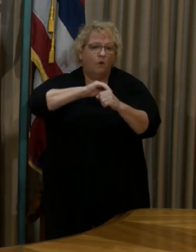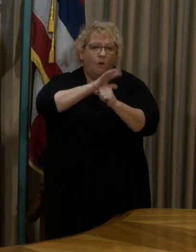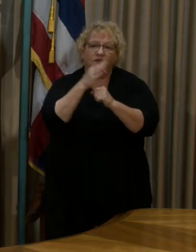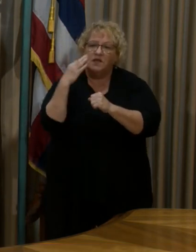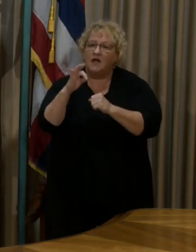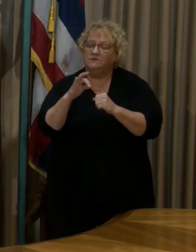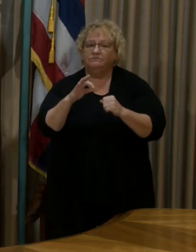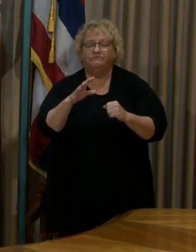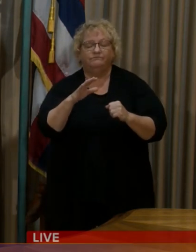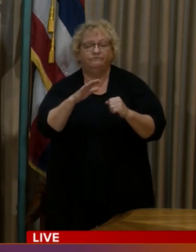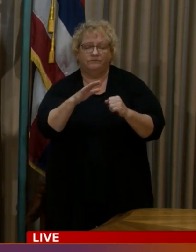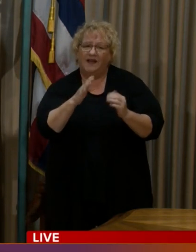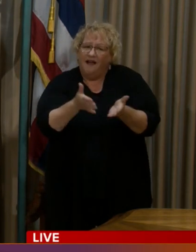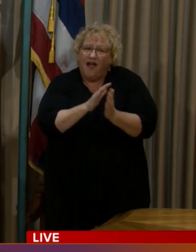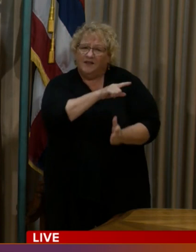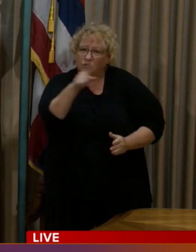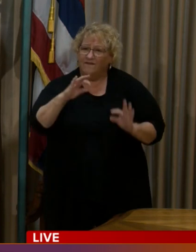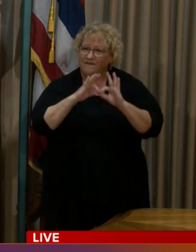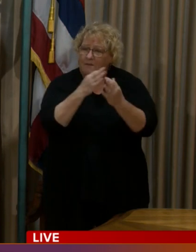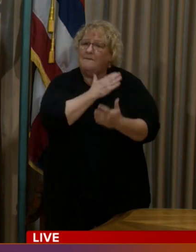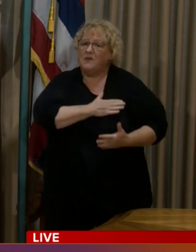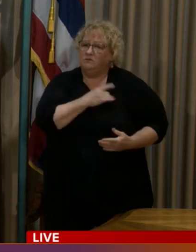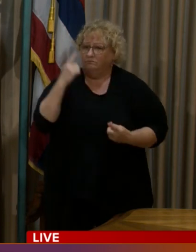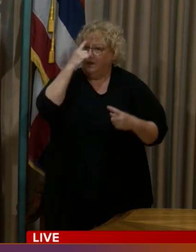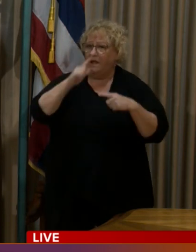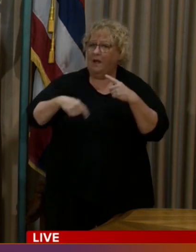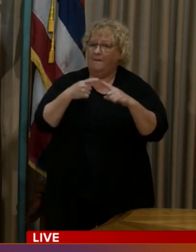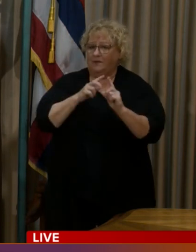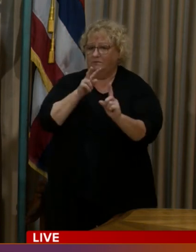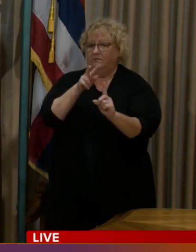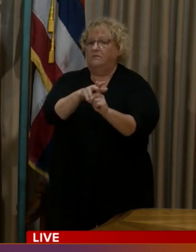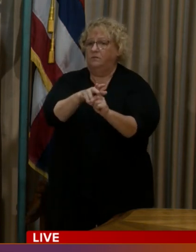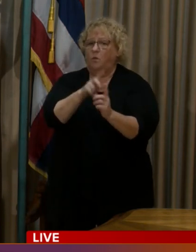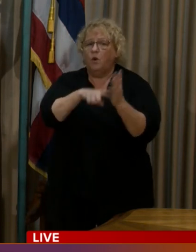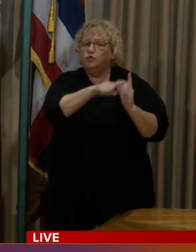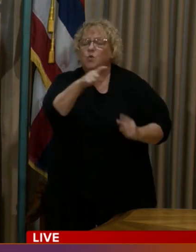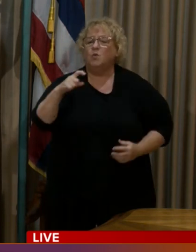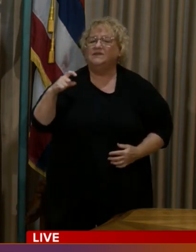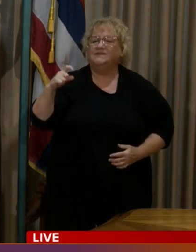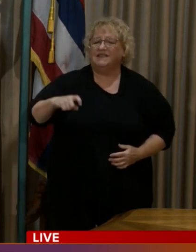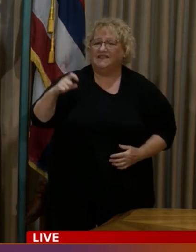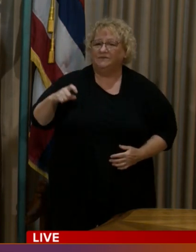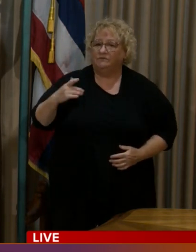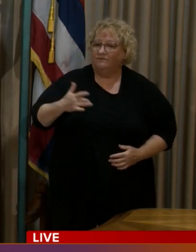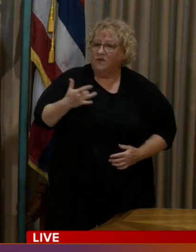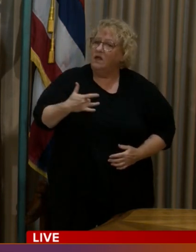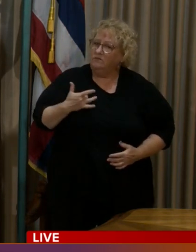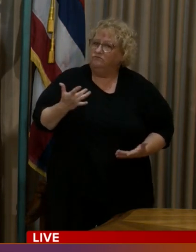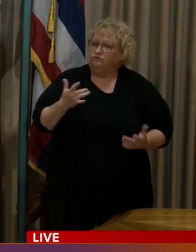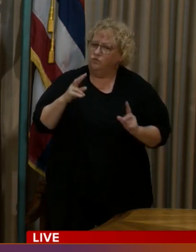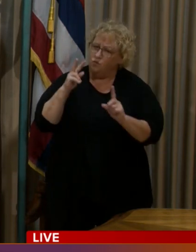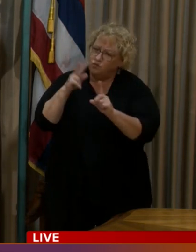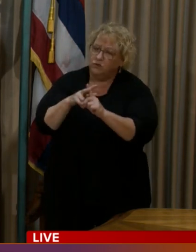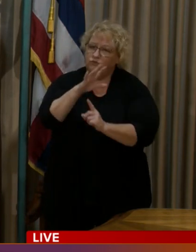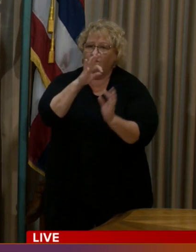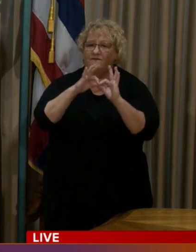2020 AND I DO KNOW THAT FAMILY SITUATIONS HAVE CHANGED WITH COVID-19 AND WOULD ENCOURAGE